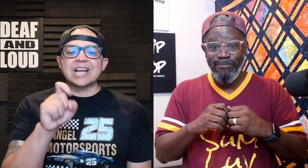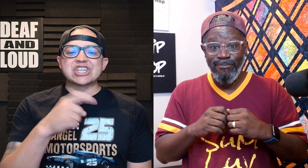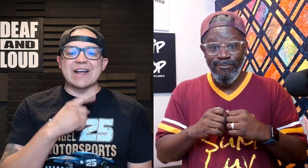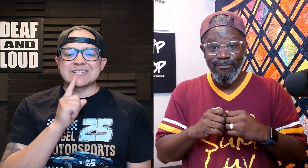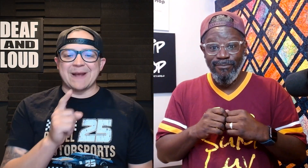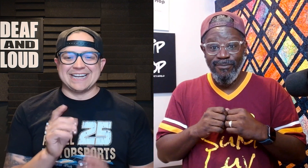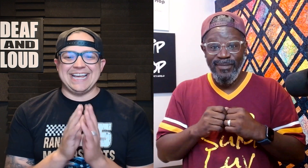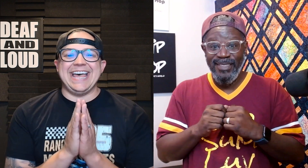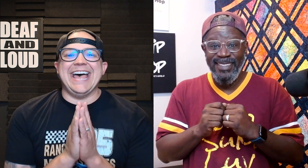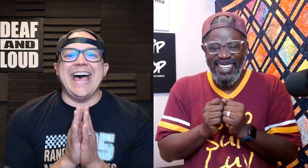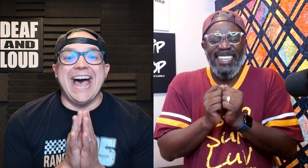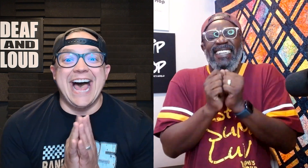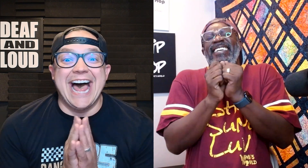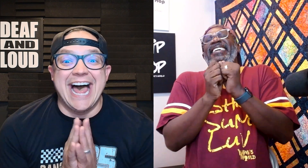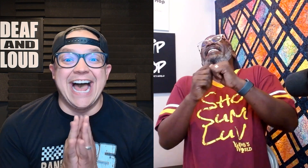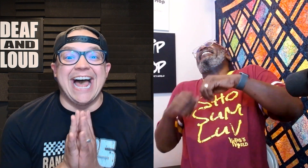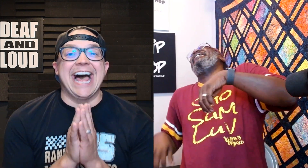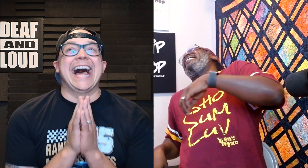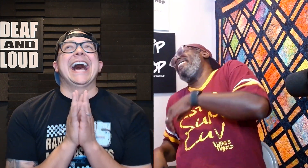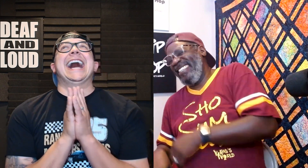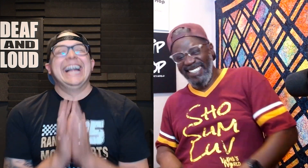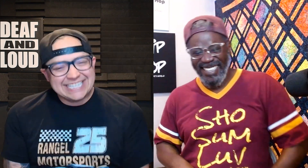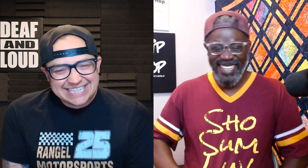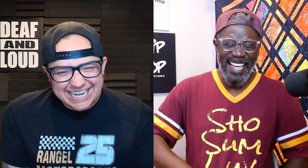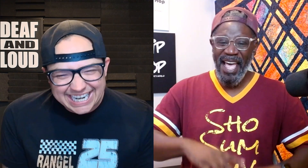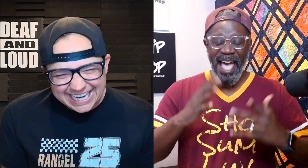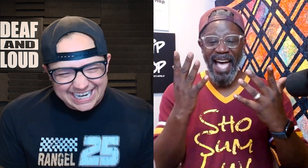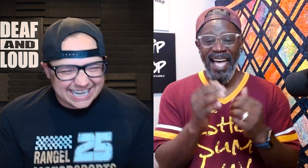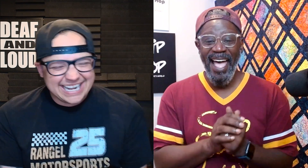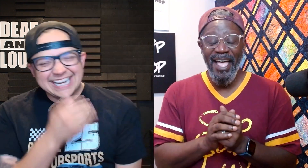Or should I respond with evil laughter? Muahaha!